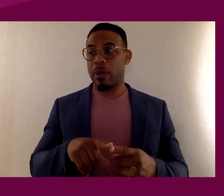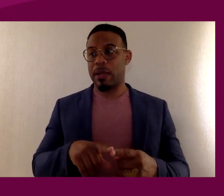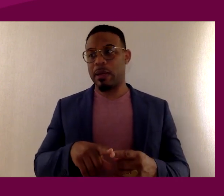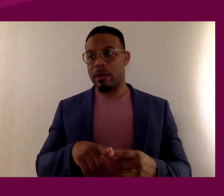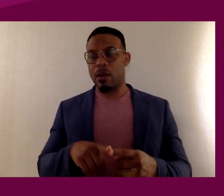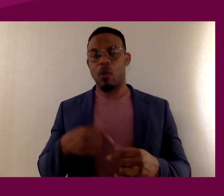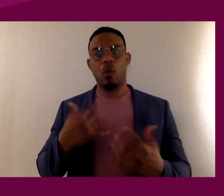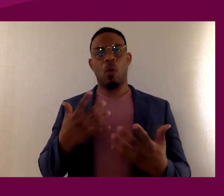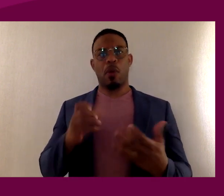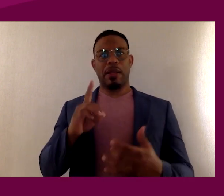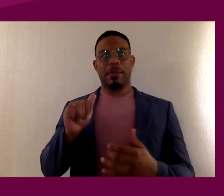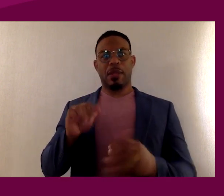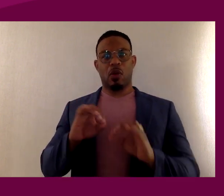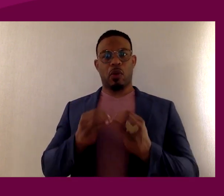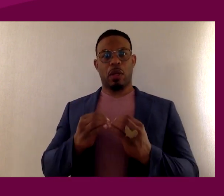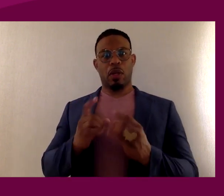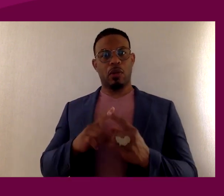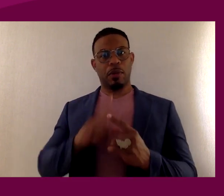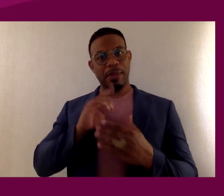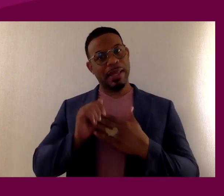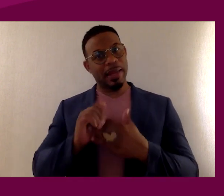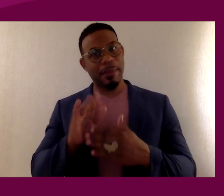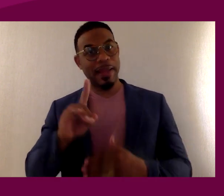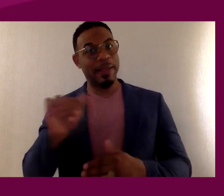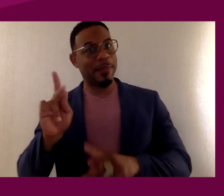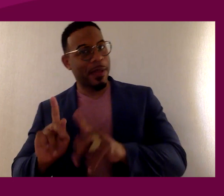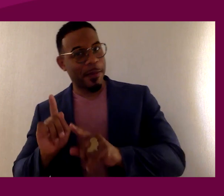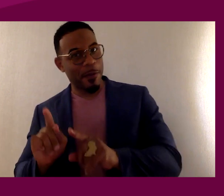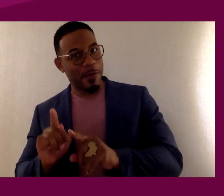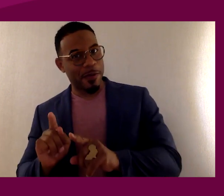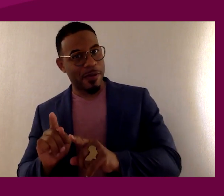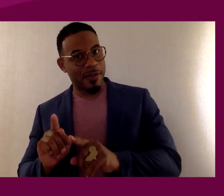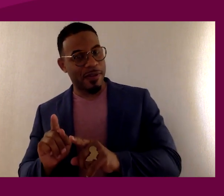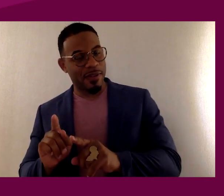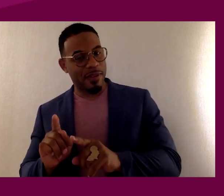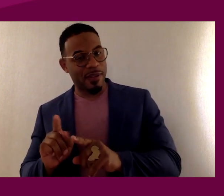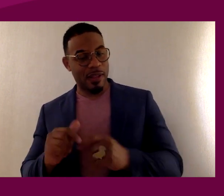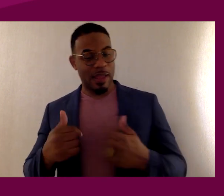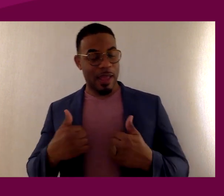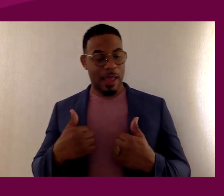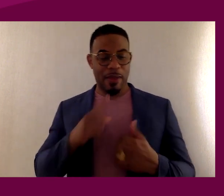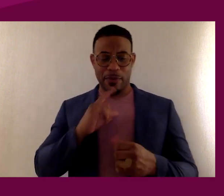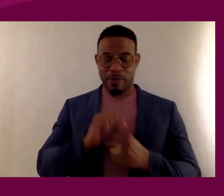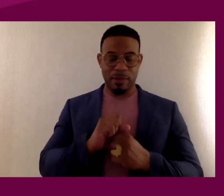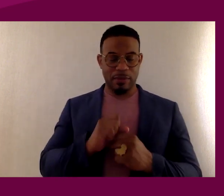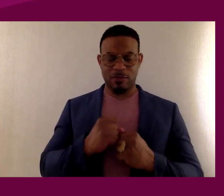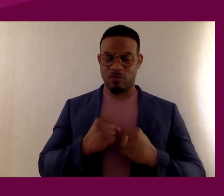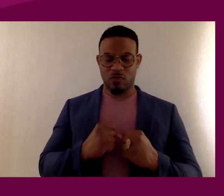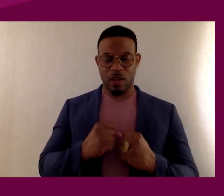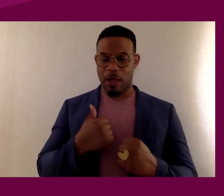This is at a time when we want disability organizations to be led by disabled people. And